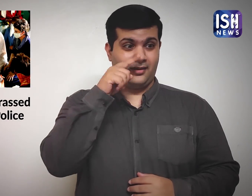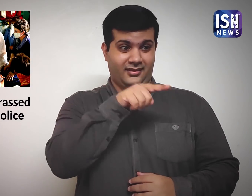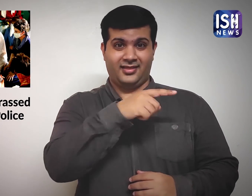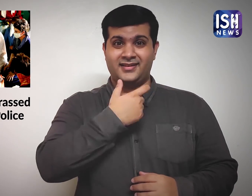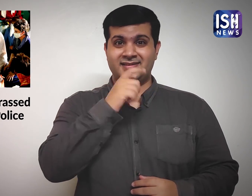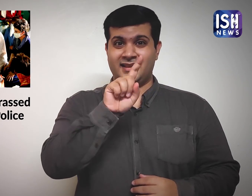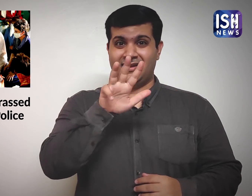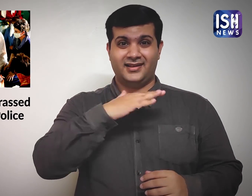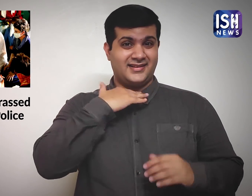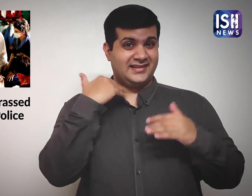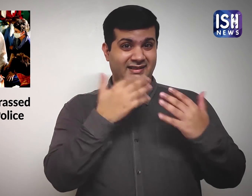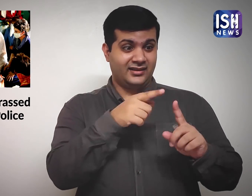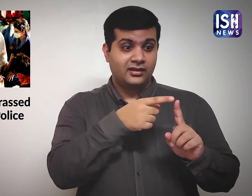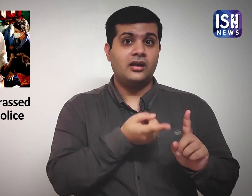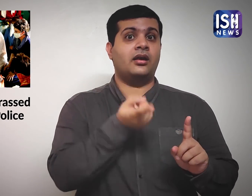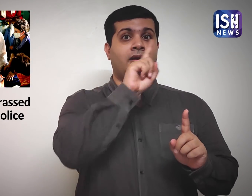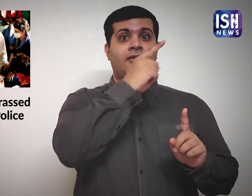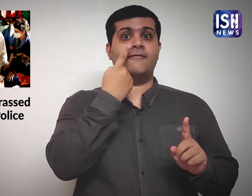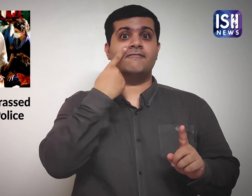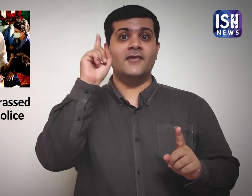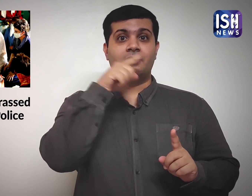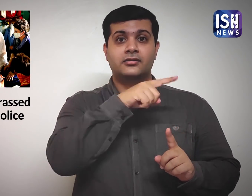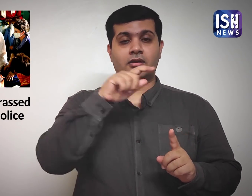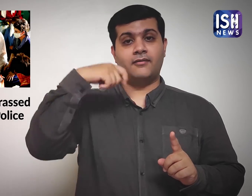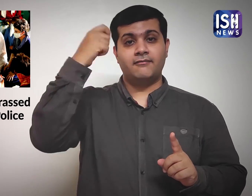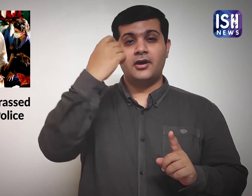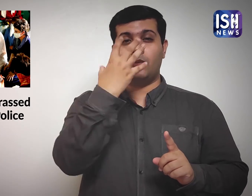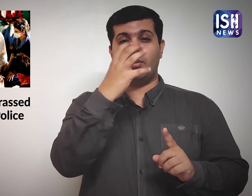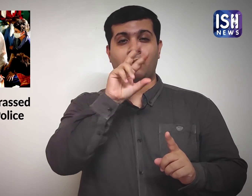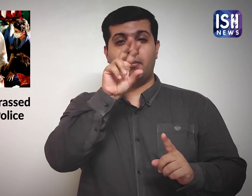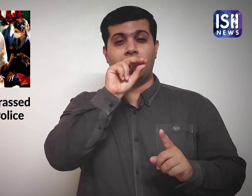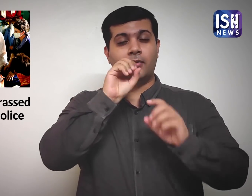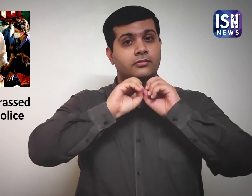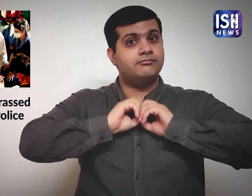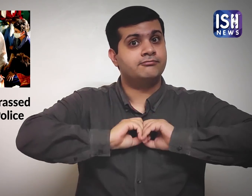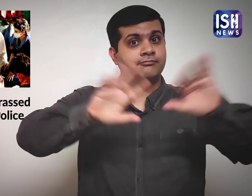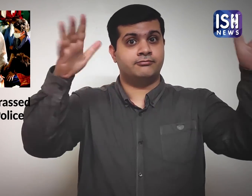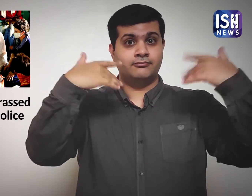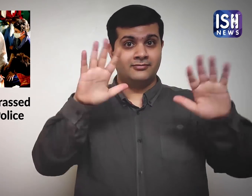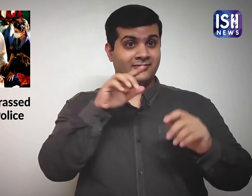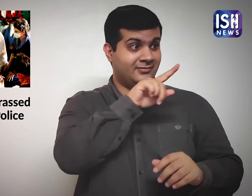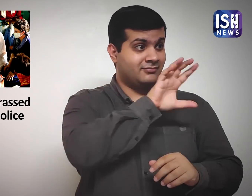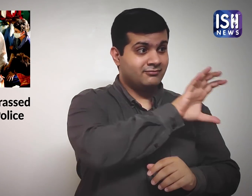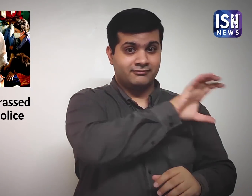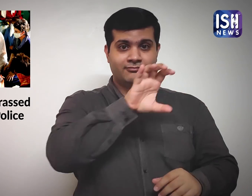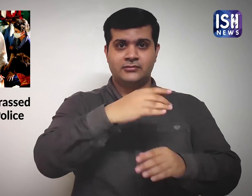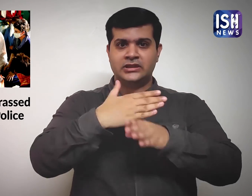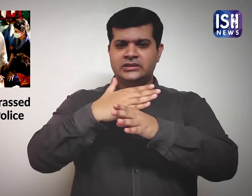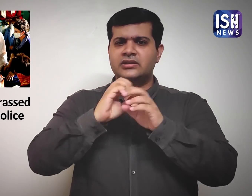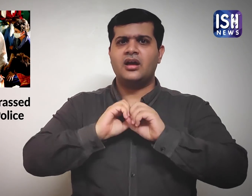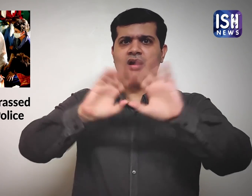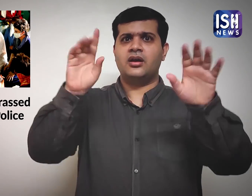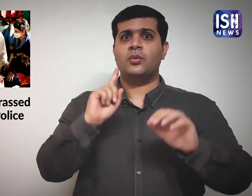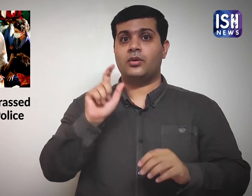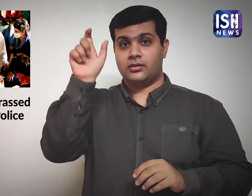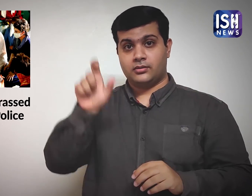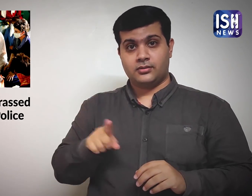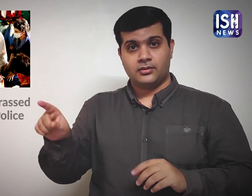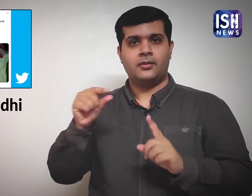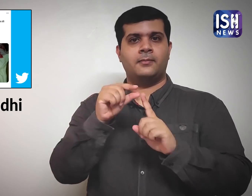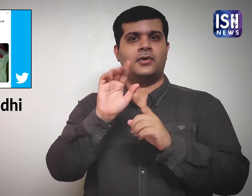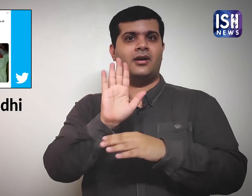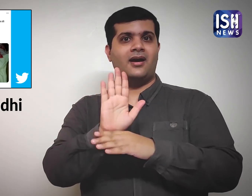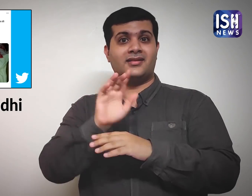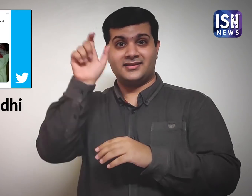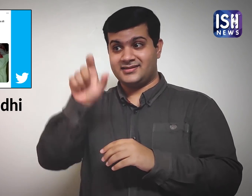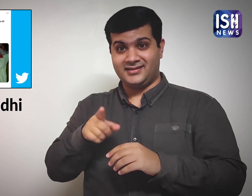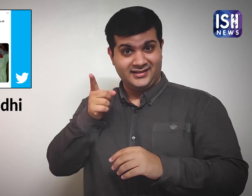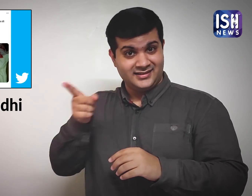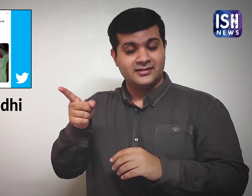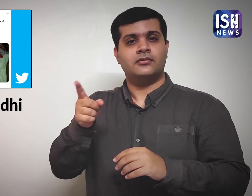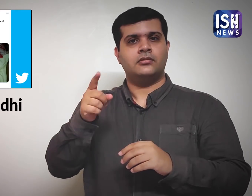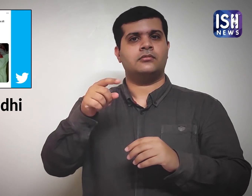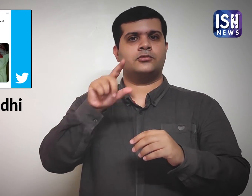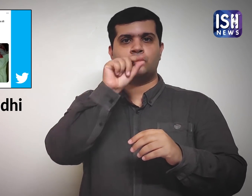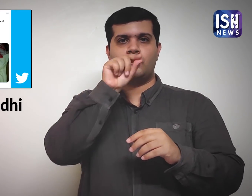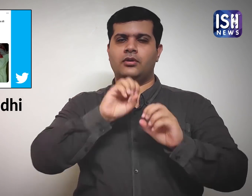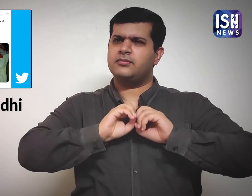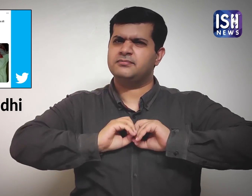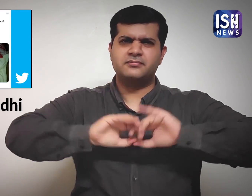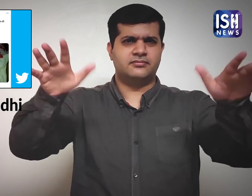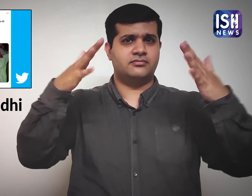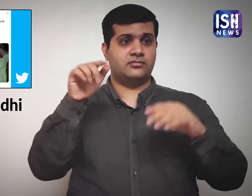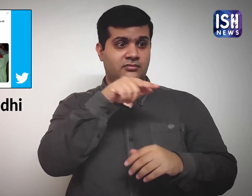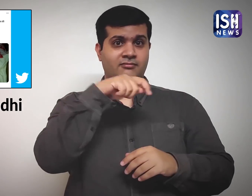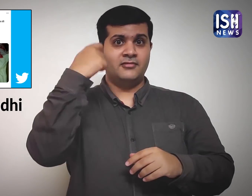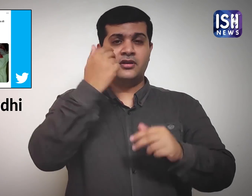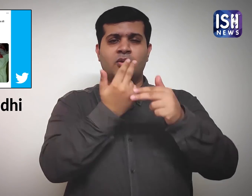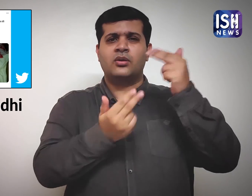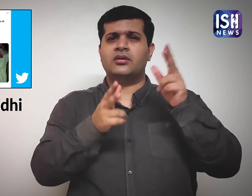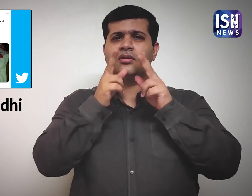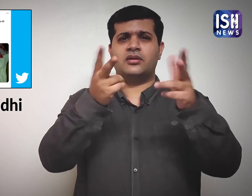In a video shared by Congress leader Priyanka Gandhi Vadra on Twitter, the victim’s father said: